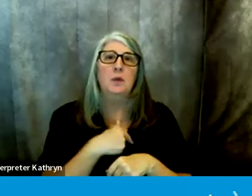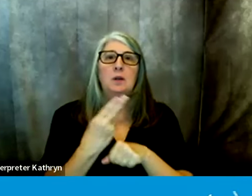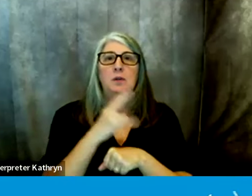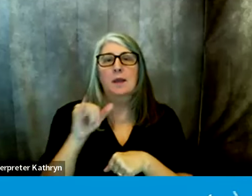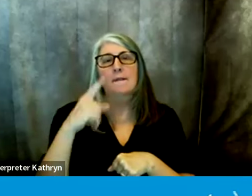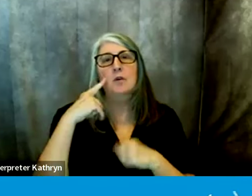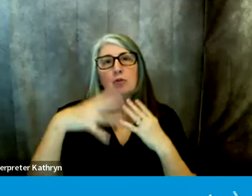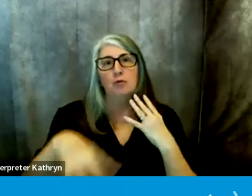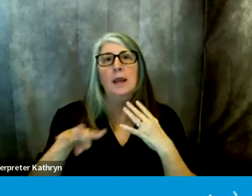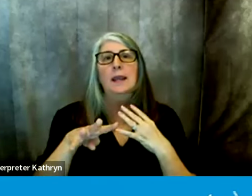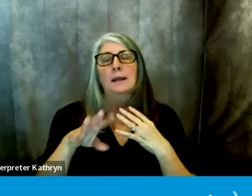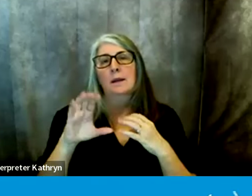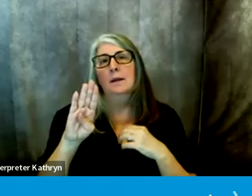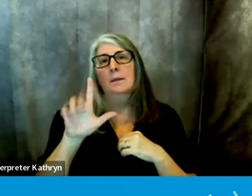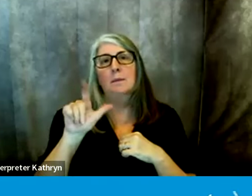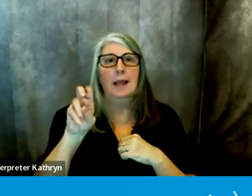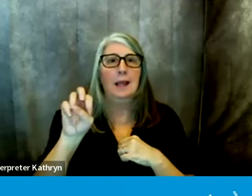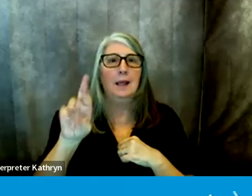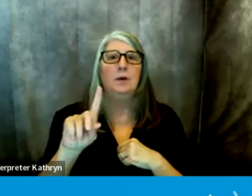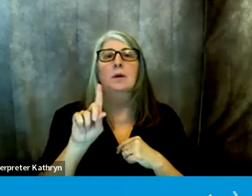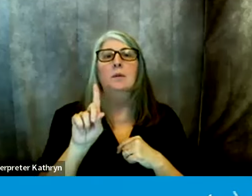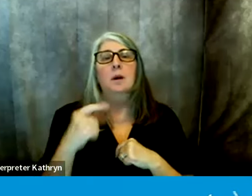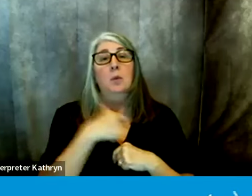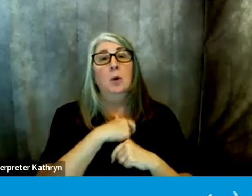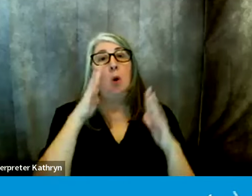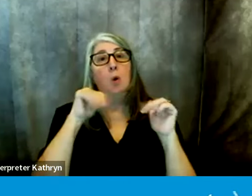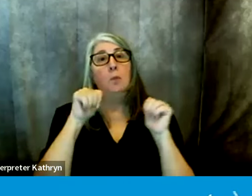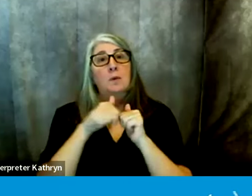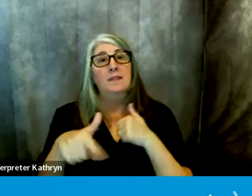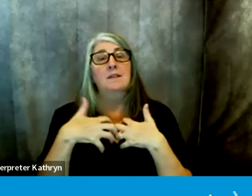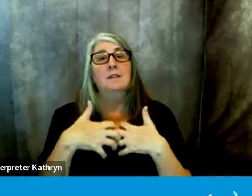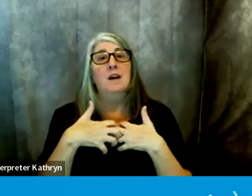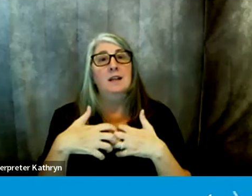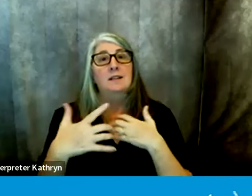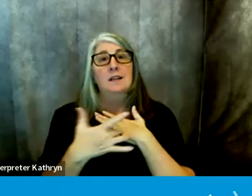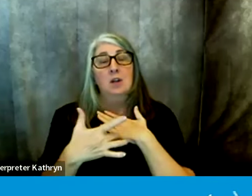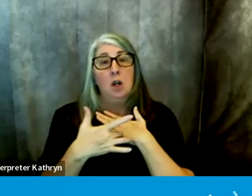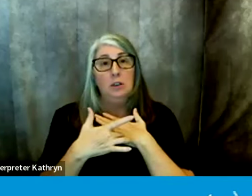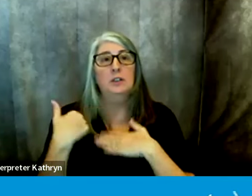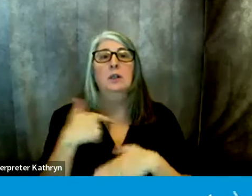I think that the hope with this device and the hope with this technology that we would be able to prevent that from happening.